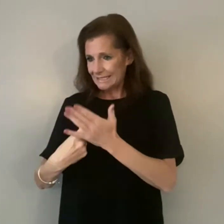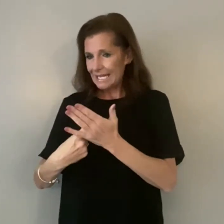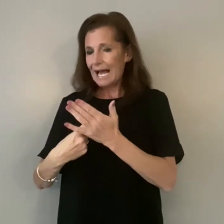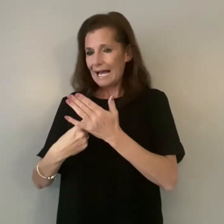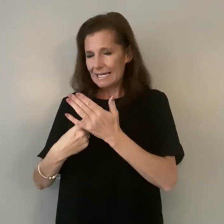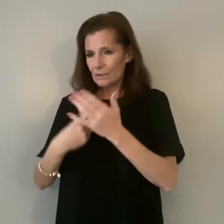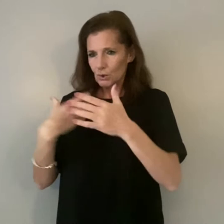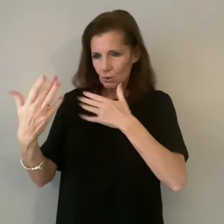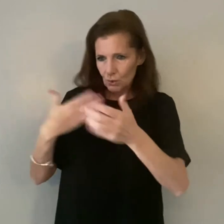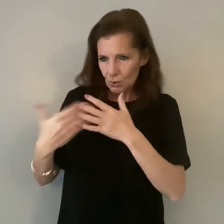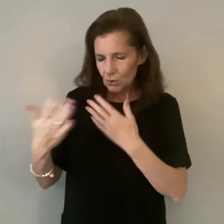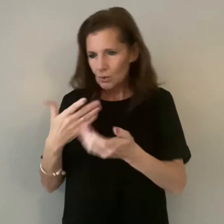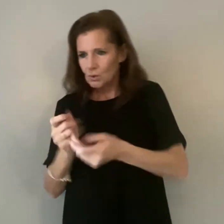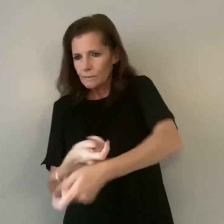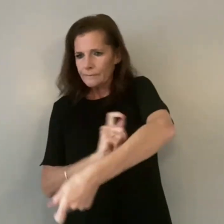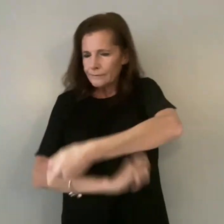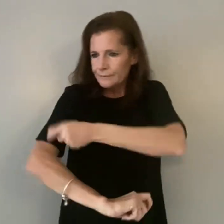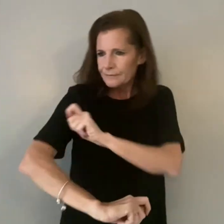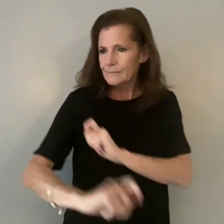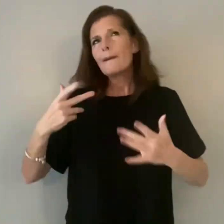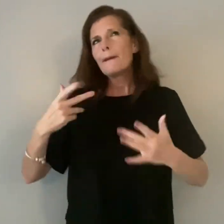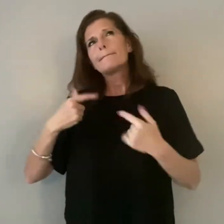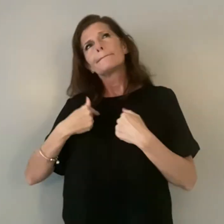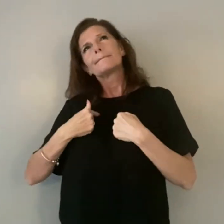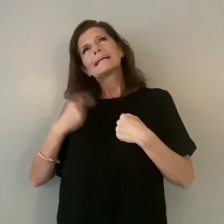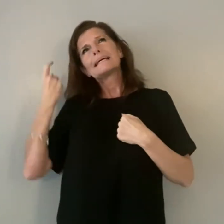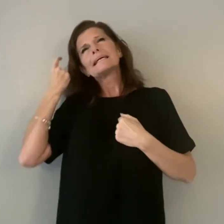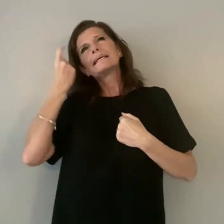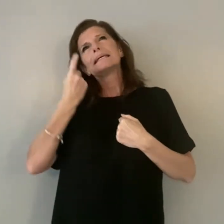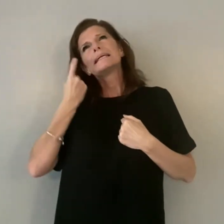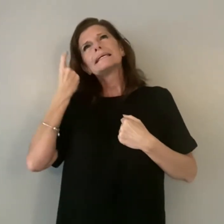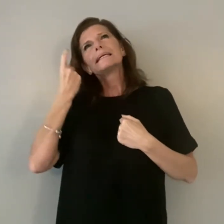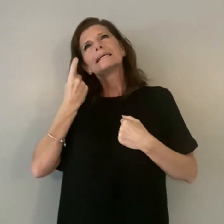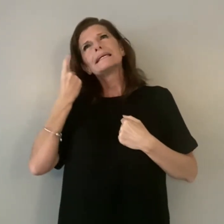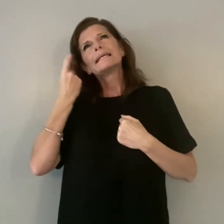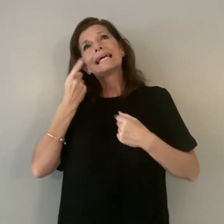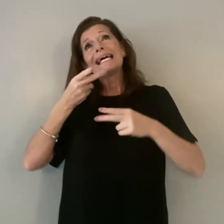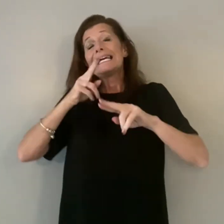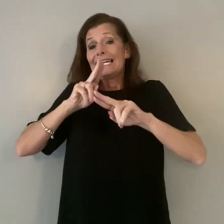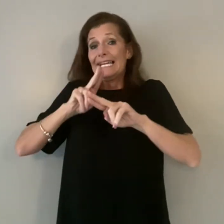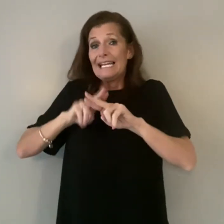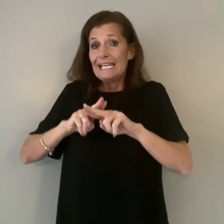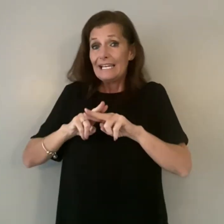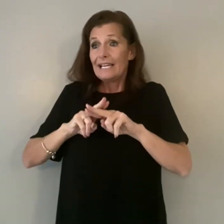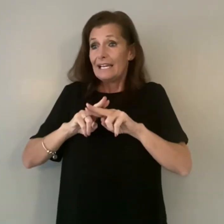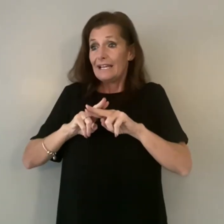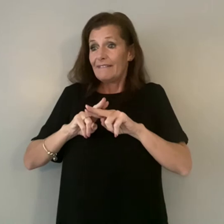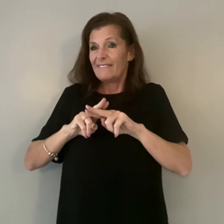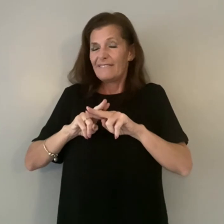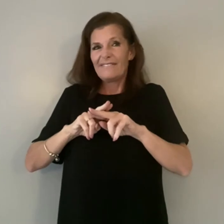to pursue and explore. I wonder whether, if they'd had all this